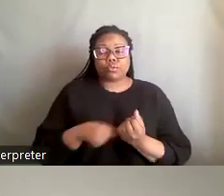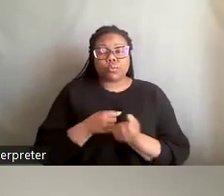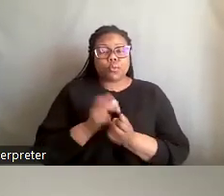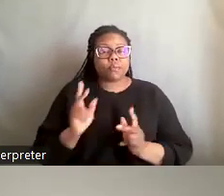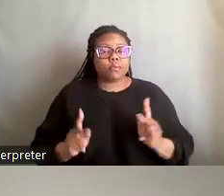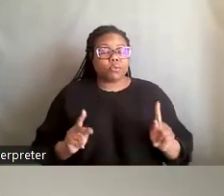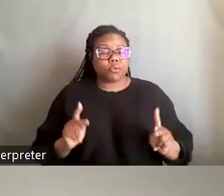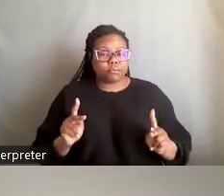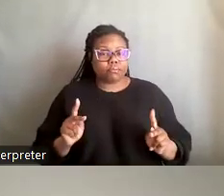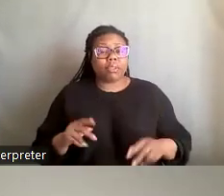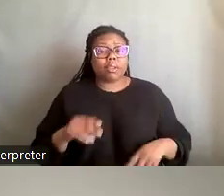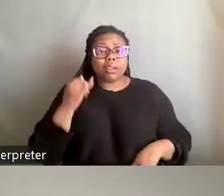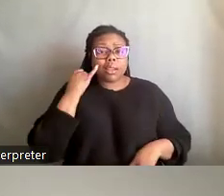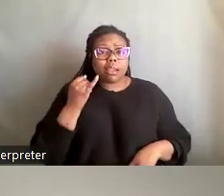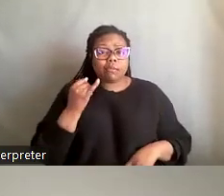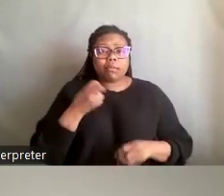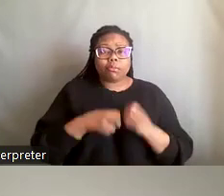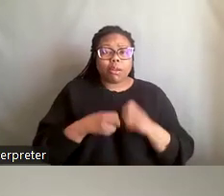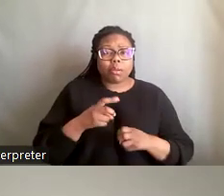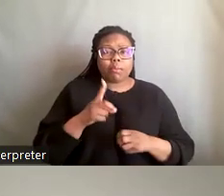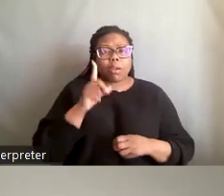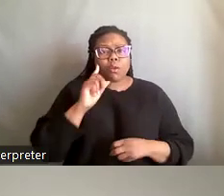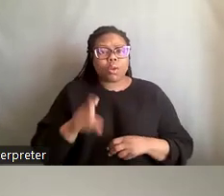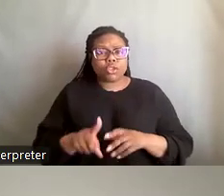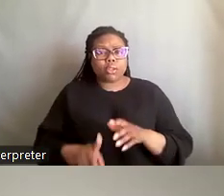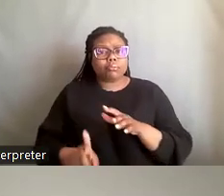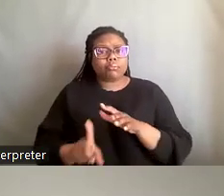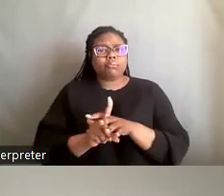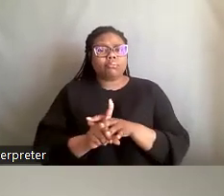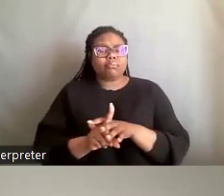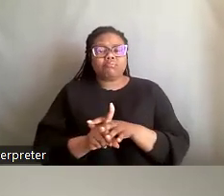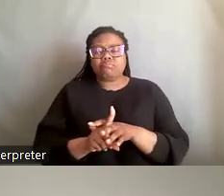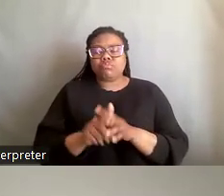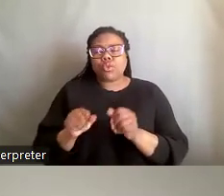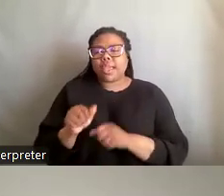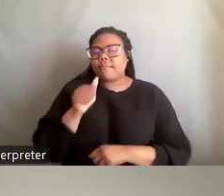introduce themselves. So we do have three Zoom support people . If you have any problems or questions, send them a private